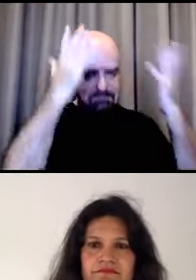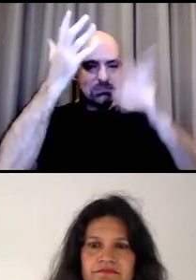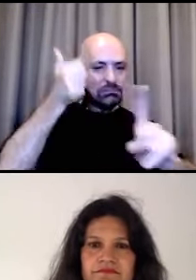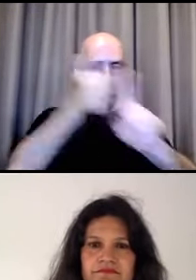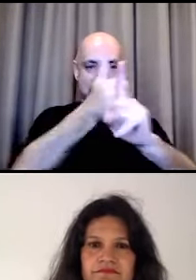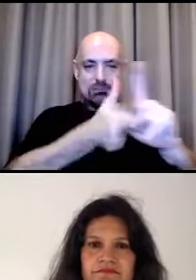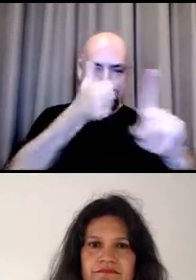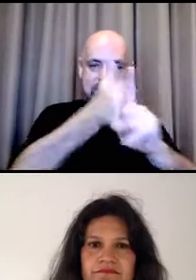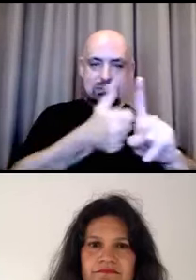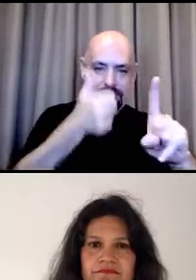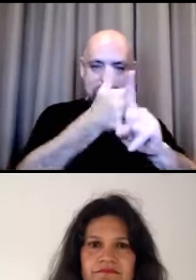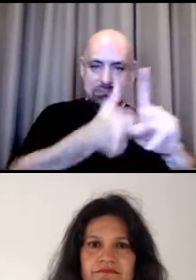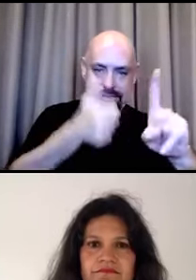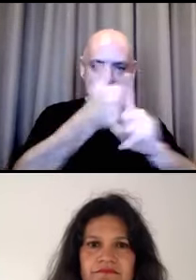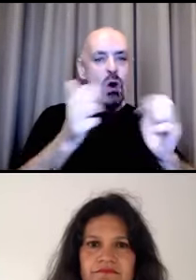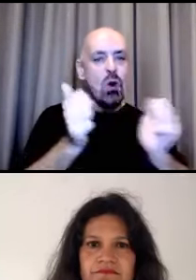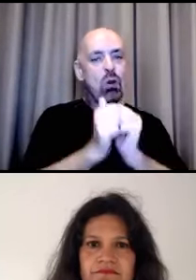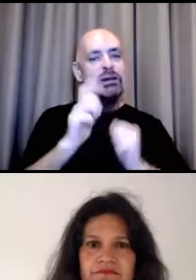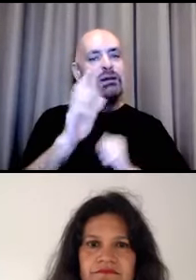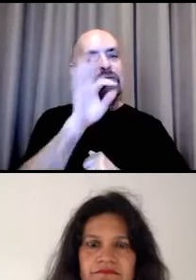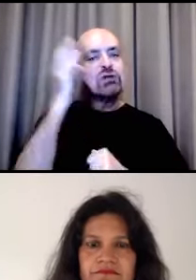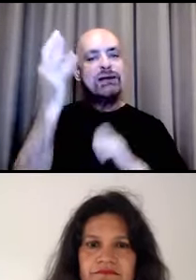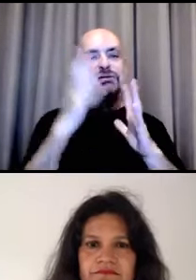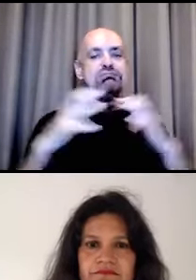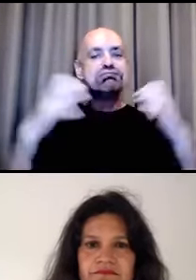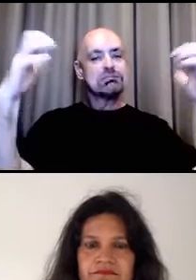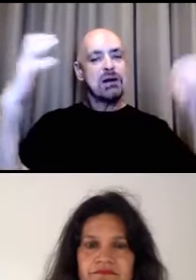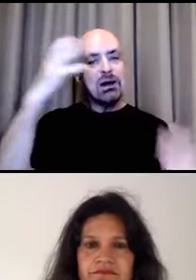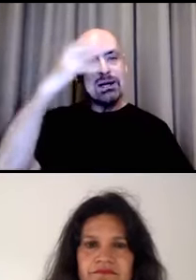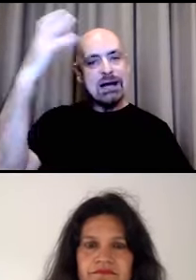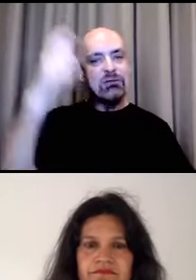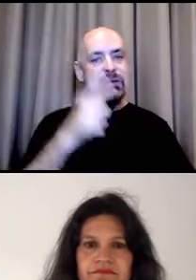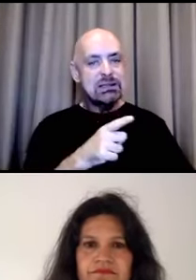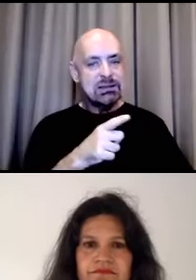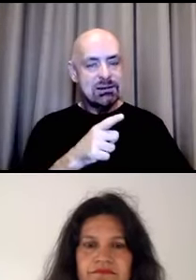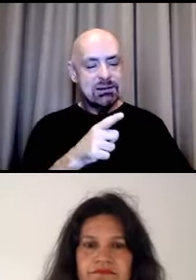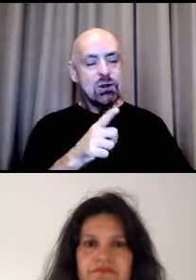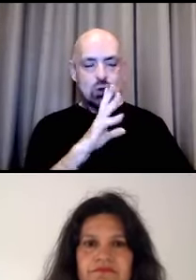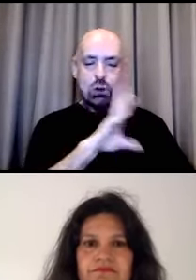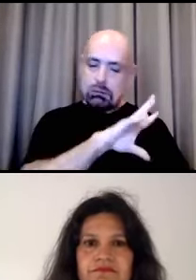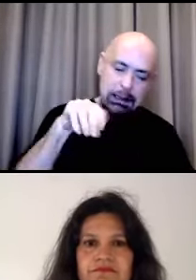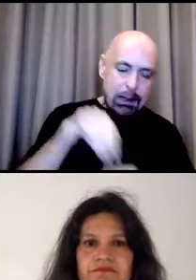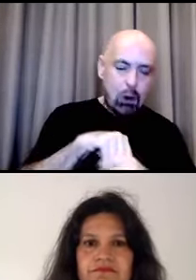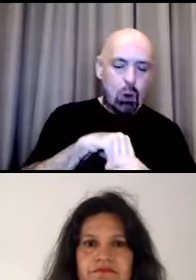to take the Wollstonecraft one to view that you have to